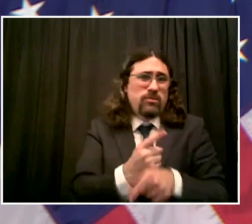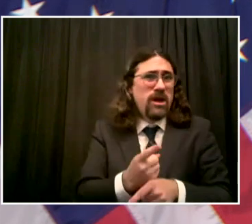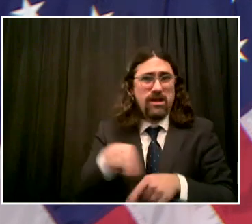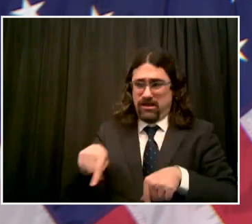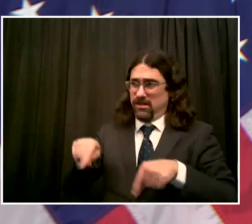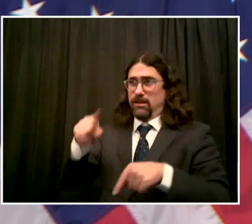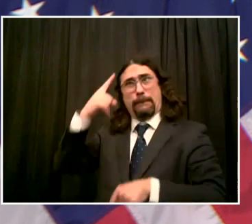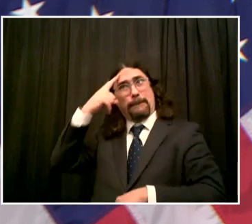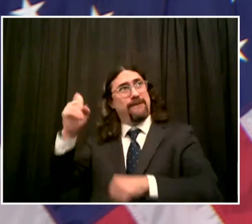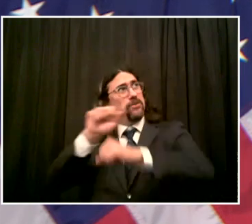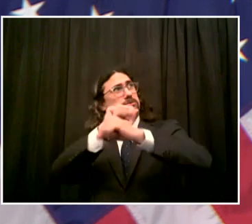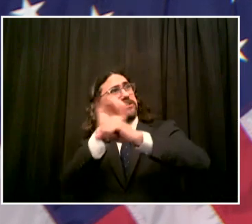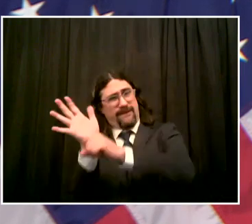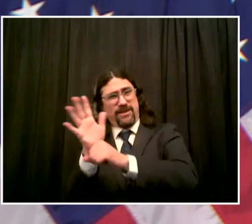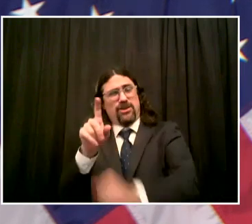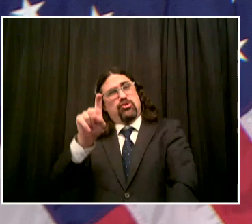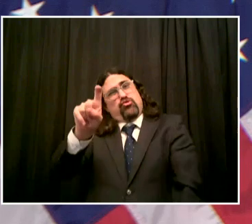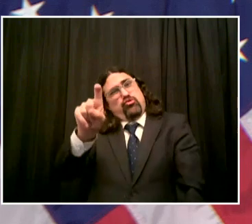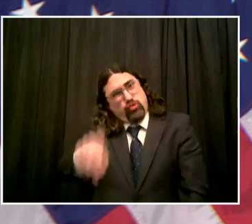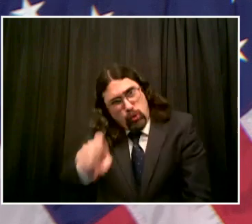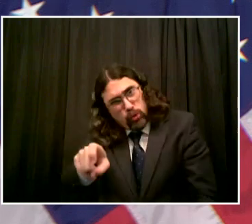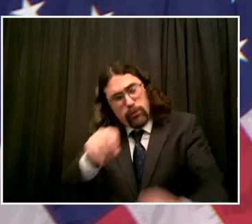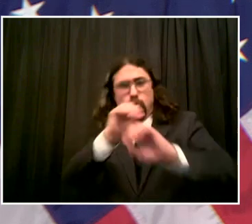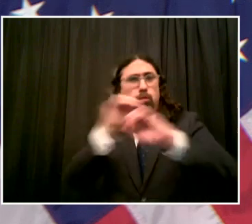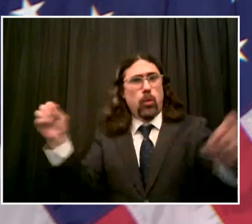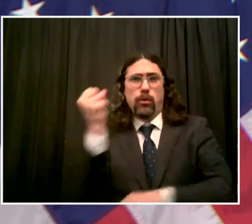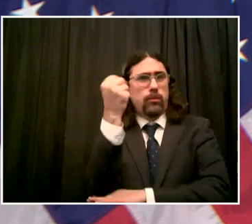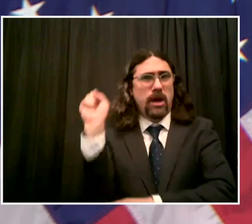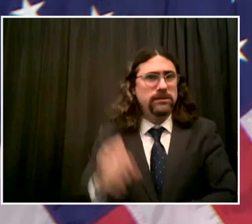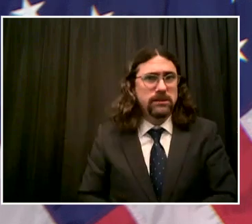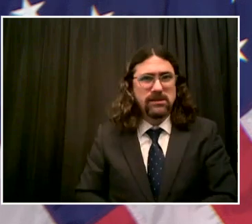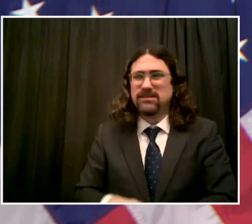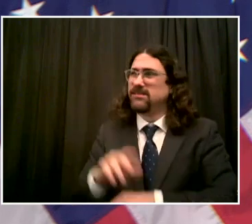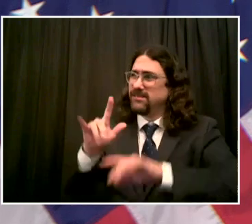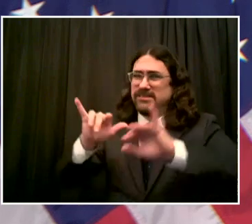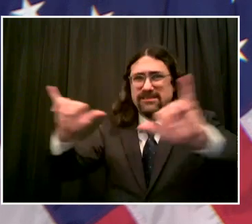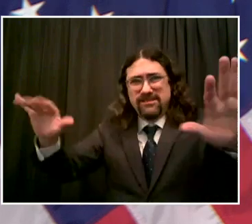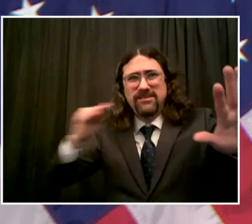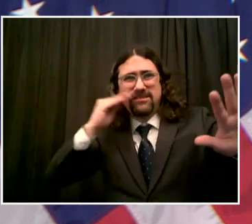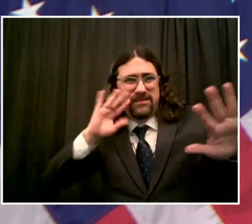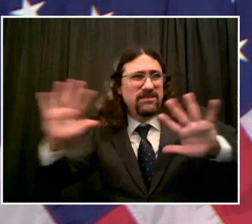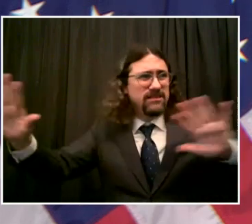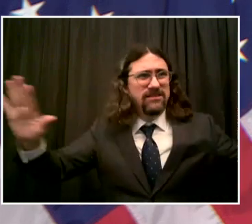EVEN IN THE MIDDLE OF A PANDEMIC THERE ARE LARGER ISSUES THAT PLAY HERE. AT THE SAEM TIME LEADERS ACROSS